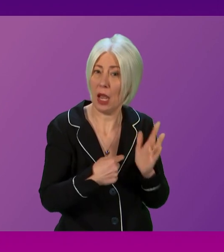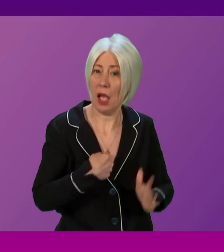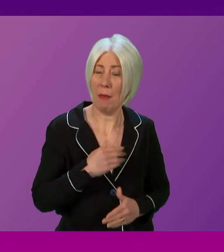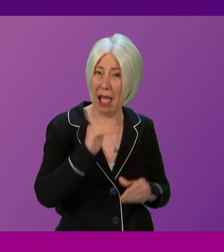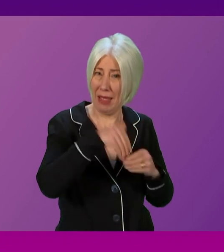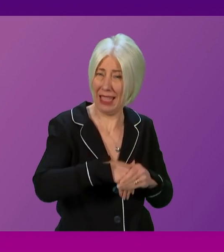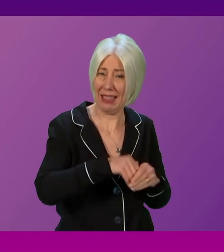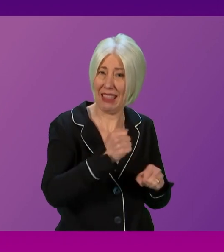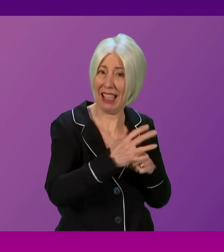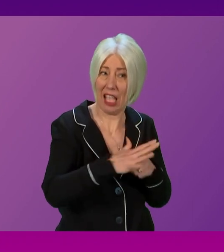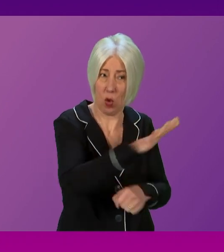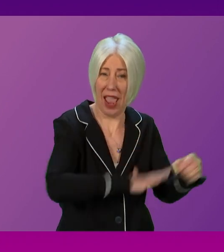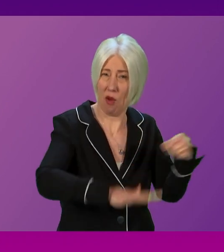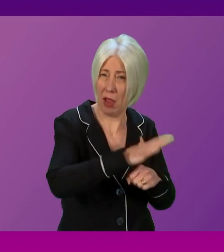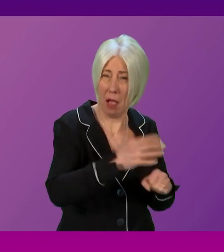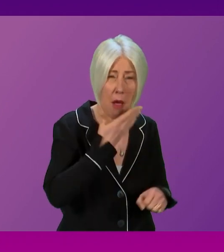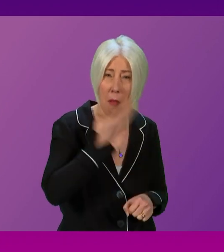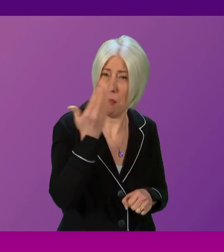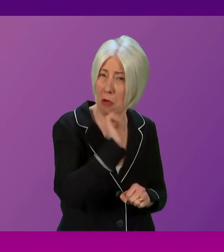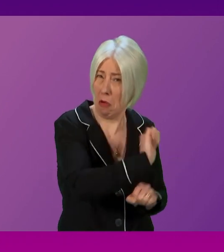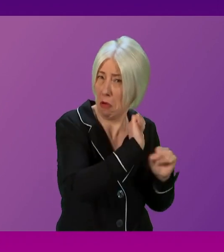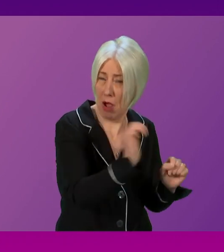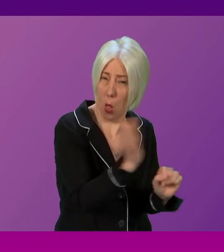I am concerned about the fact that there is no freeport in the west of Scotland.